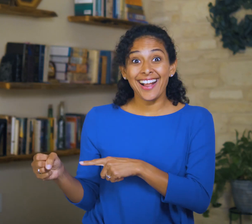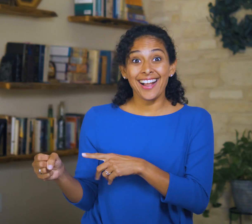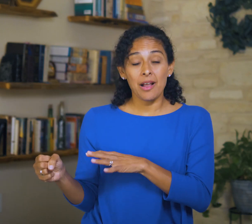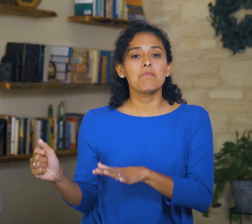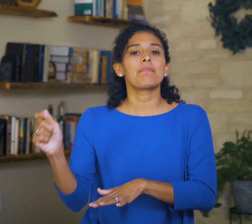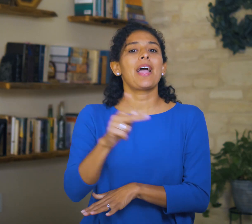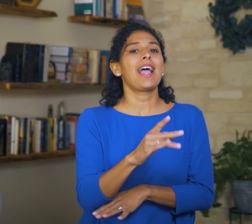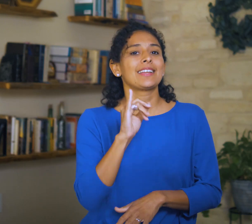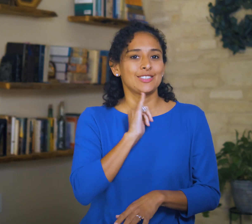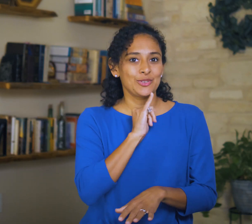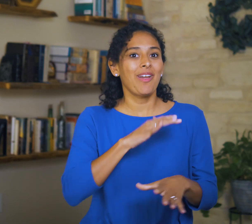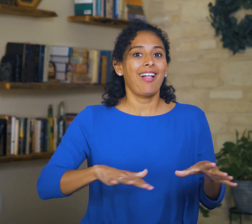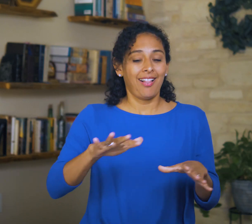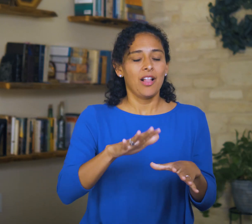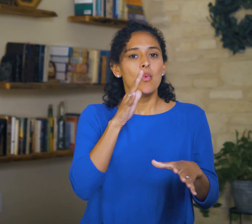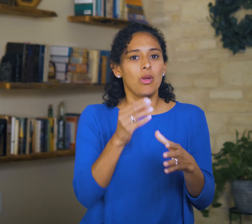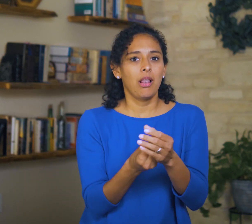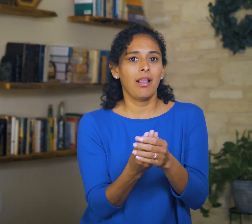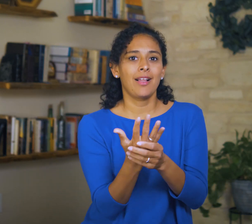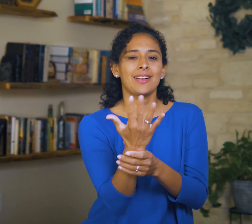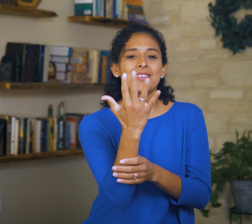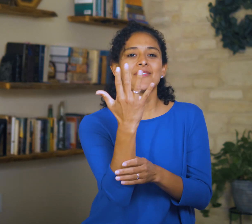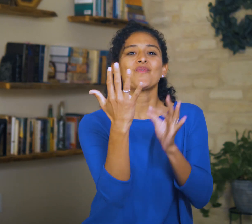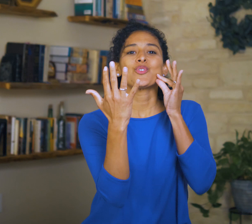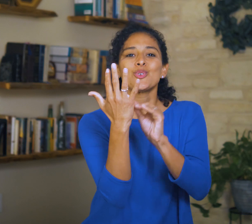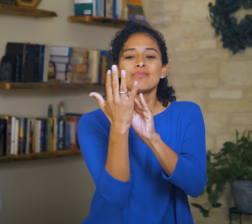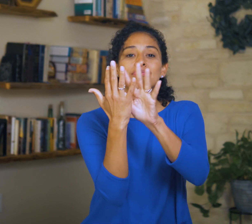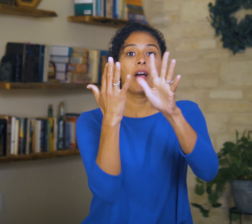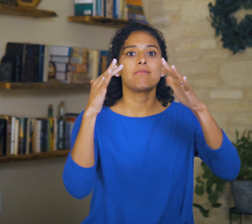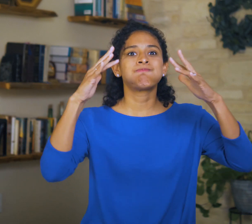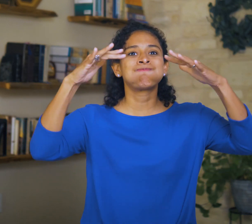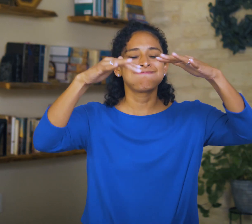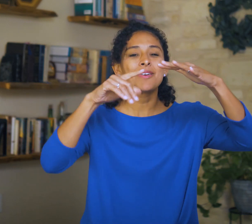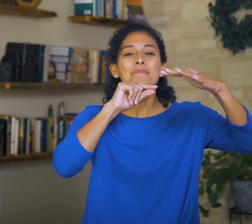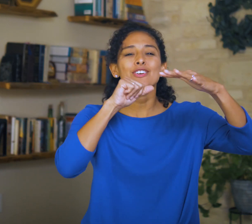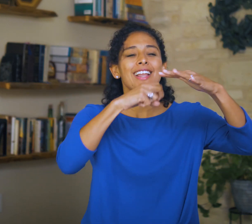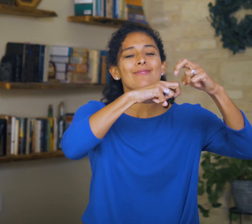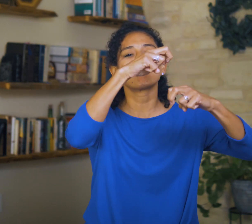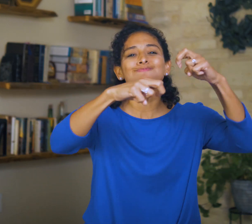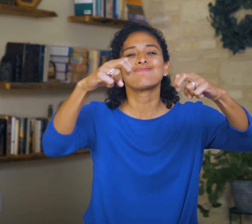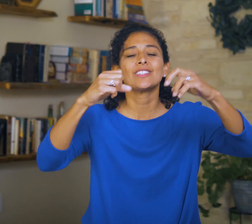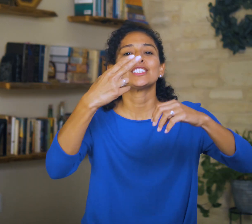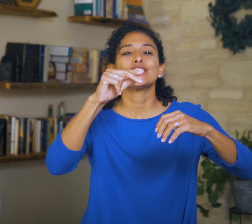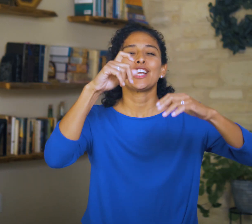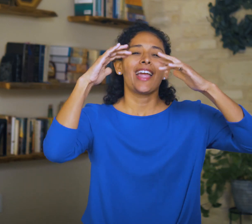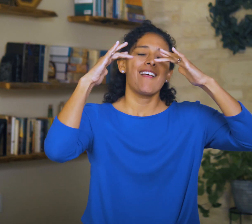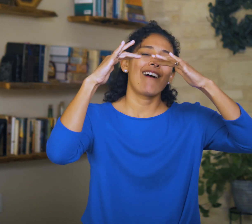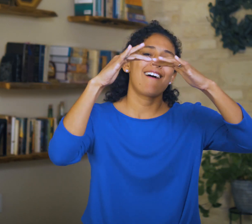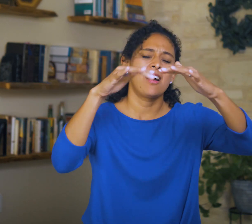God will plant a sprig in Israel and it’ll grow up into a cedar that will bear fruit and make shade and be a home for all kinds of birds.